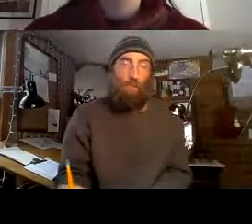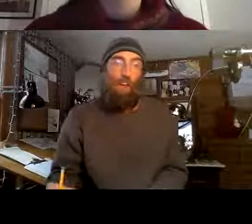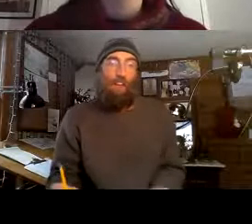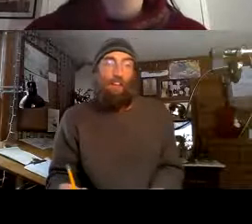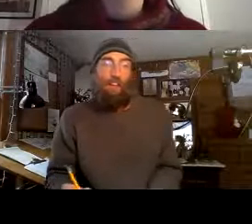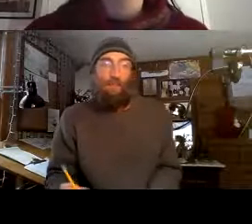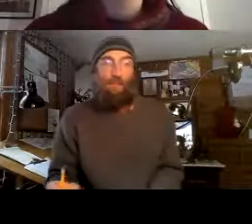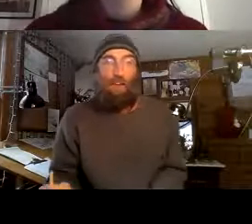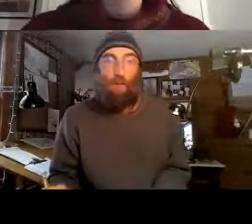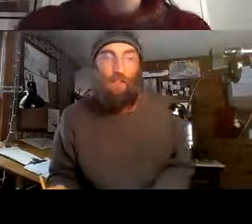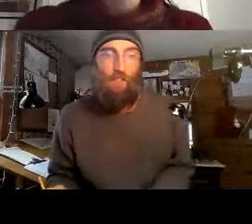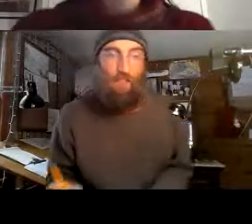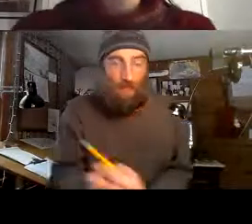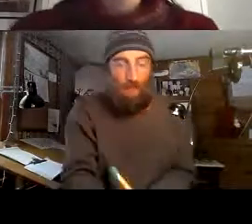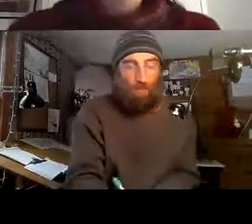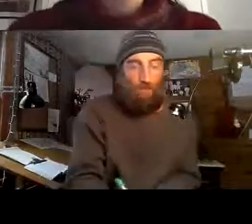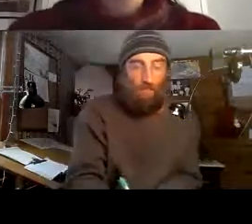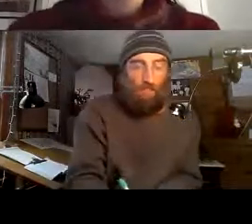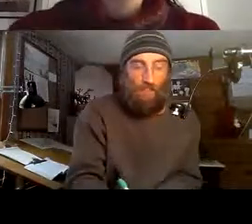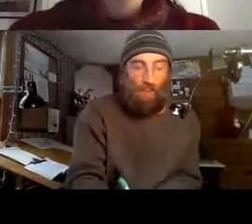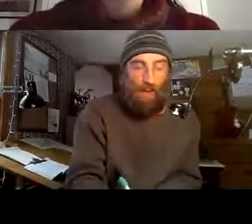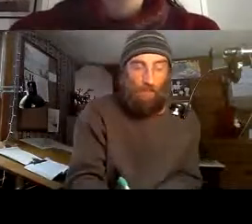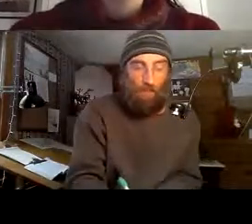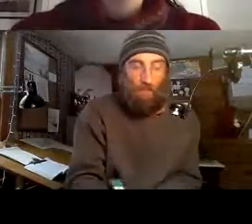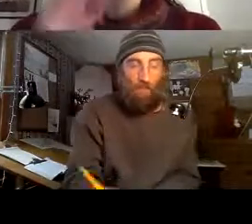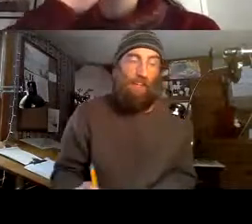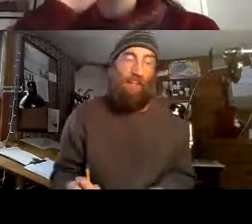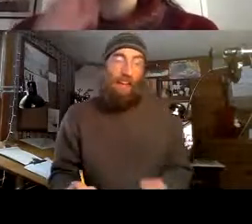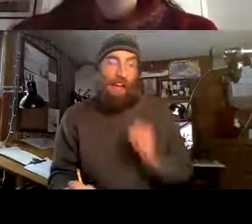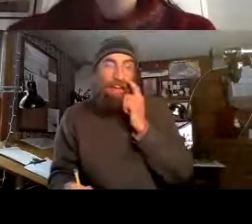or write, I was drawing pictures, and I really just love that! Right.